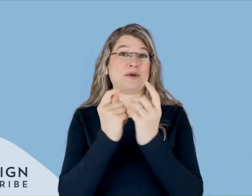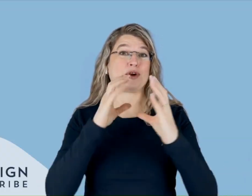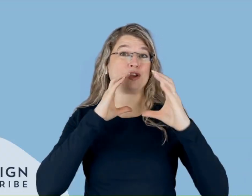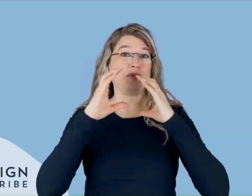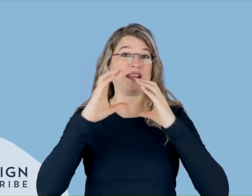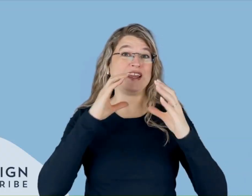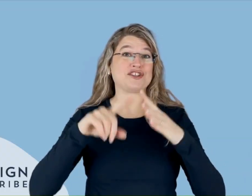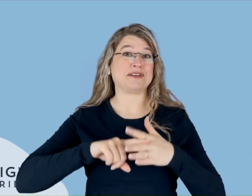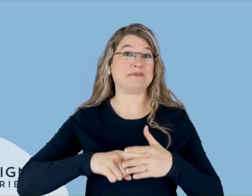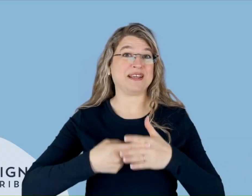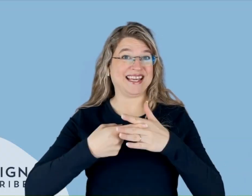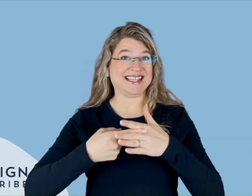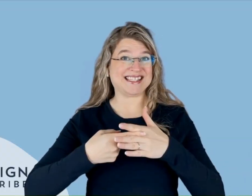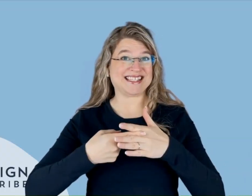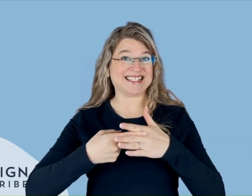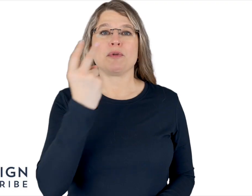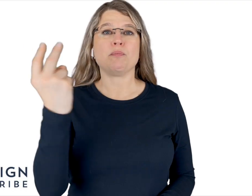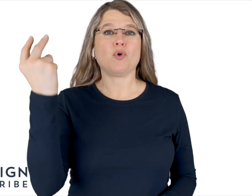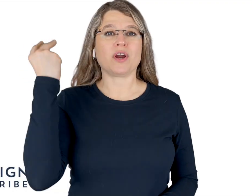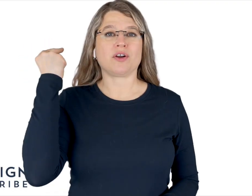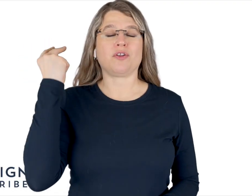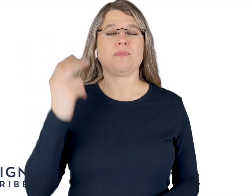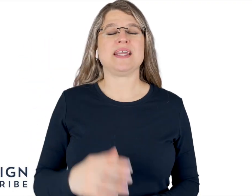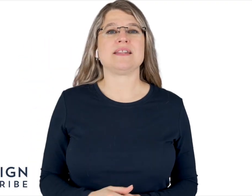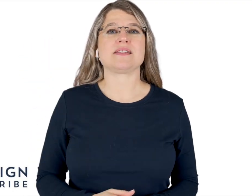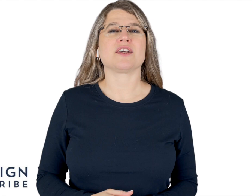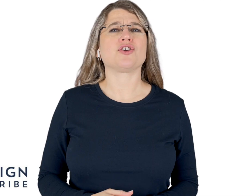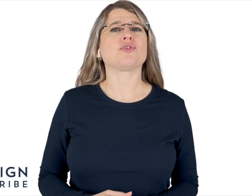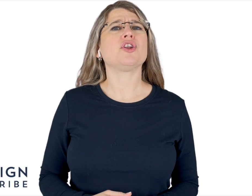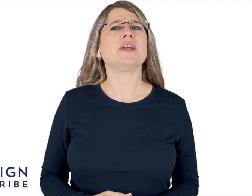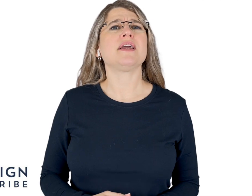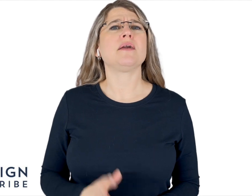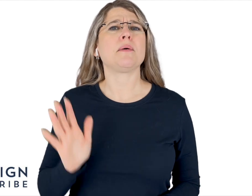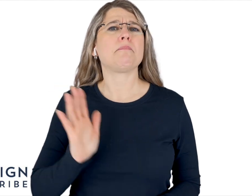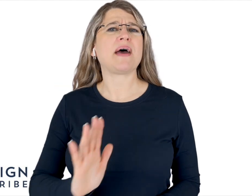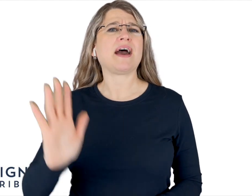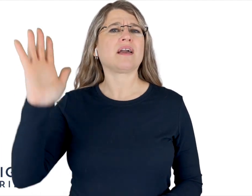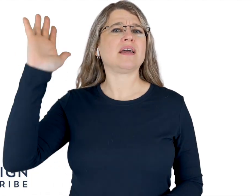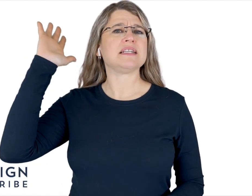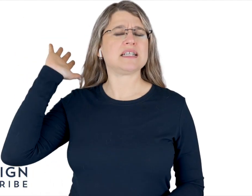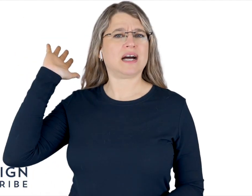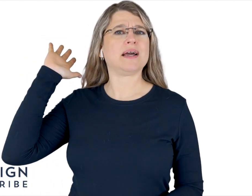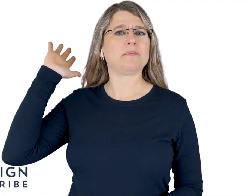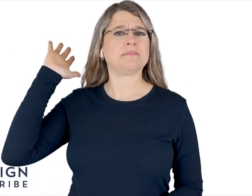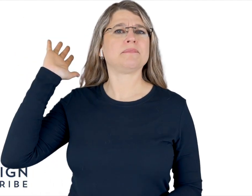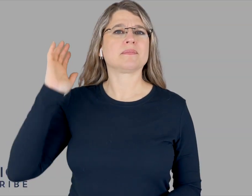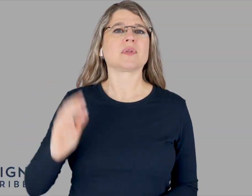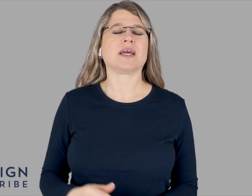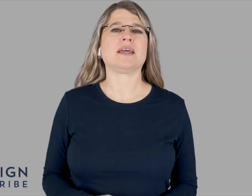where communication begins. Memorial means like you're looking back in time, okay,